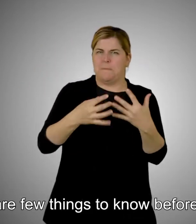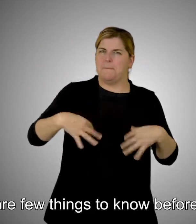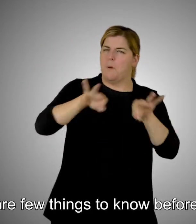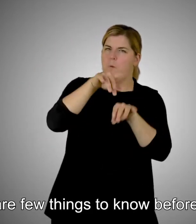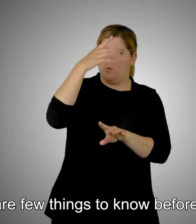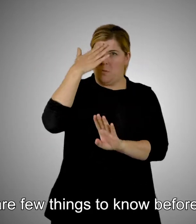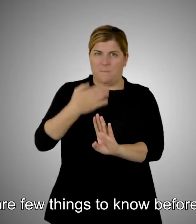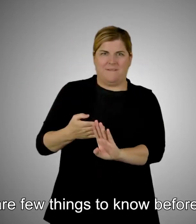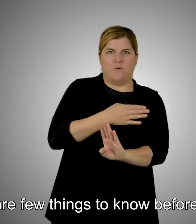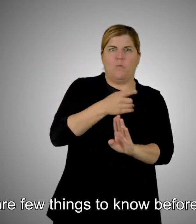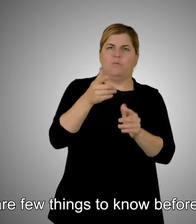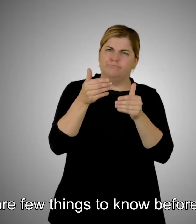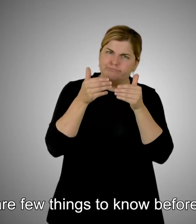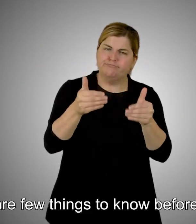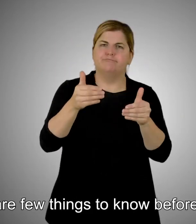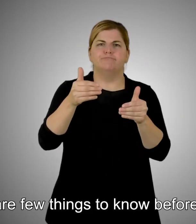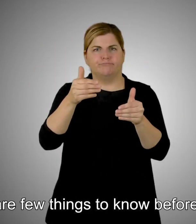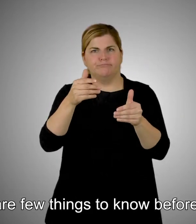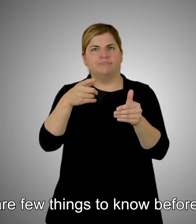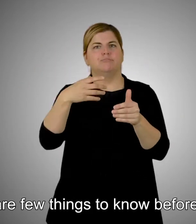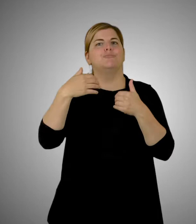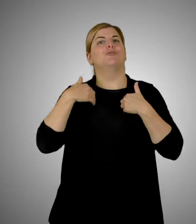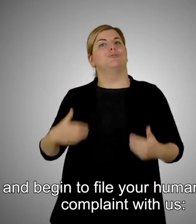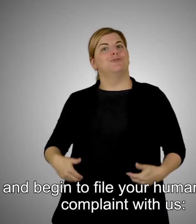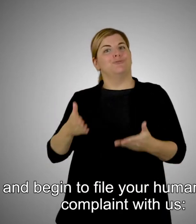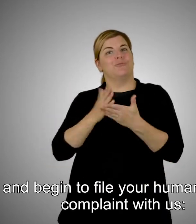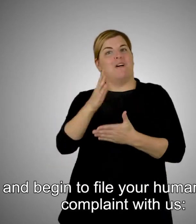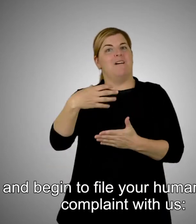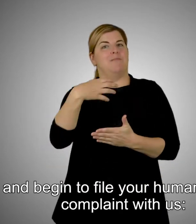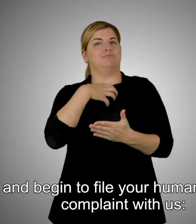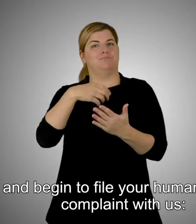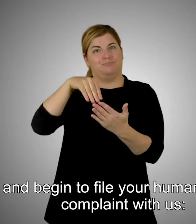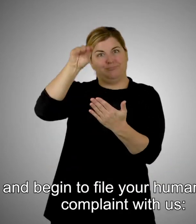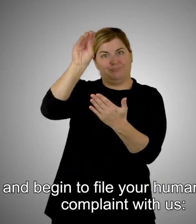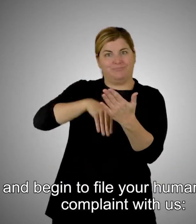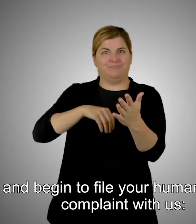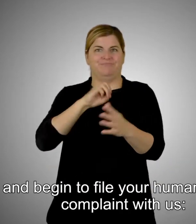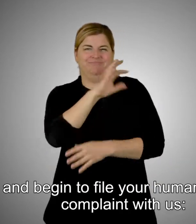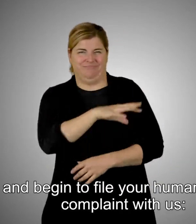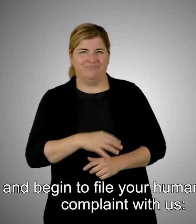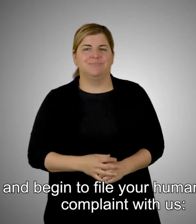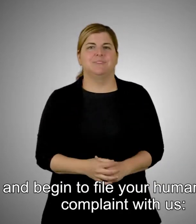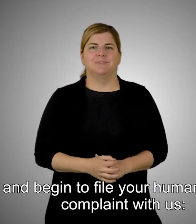here are few things to know before you proceed and begin to file your human rights complaint with us: